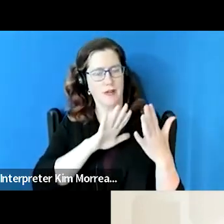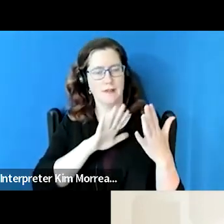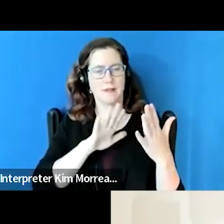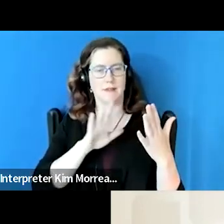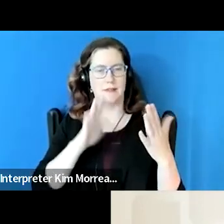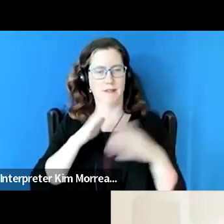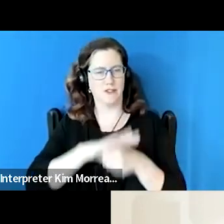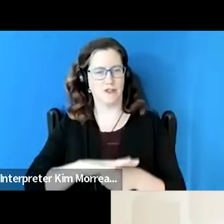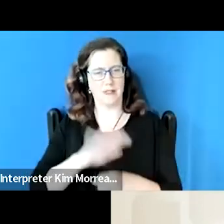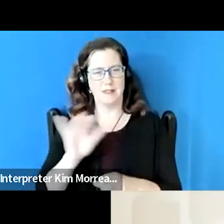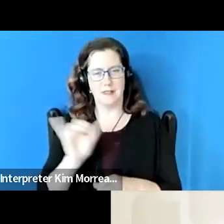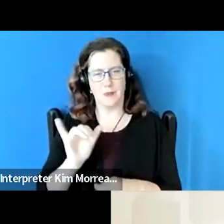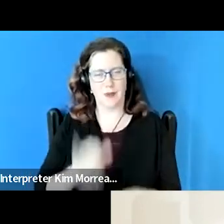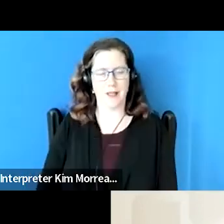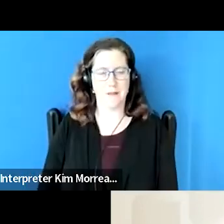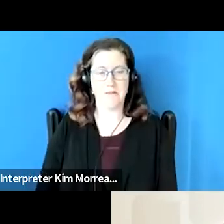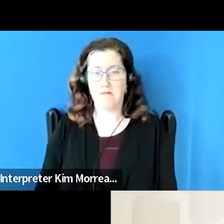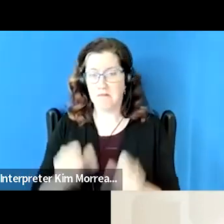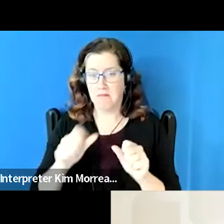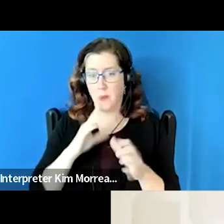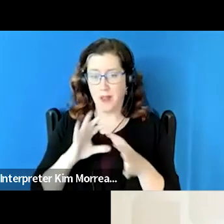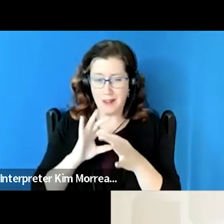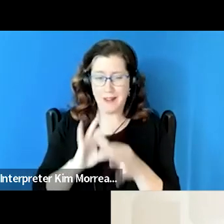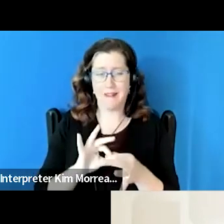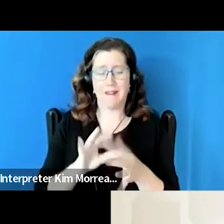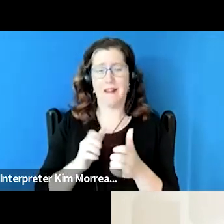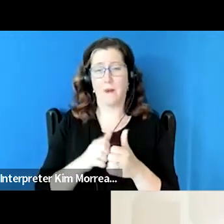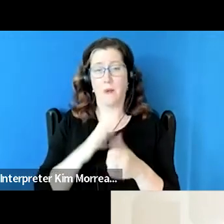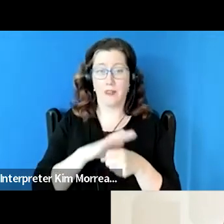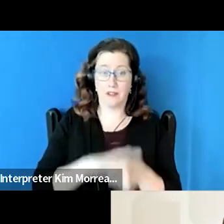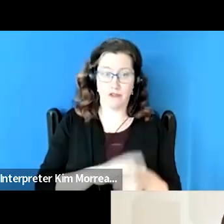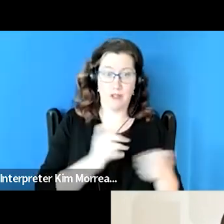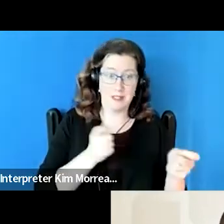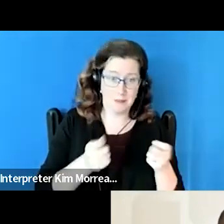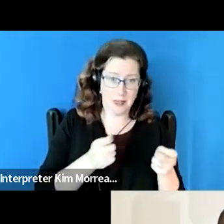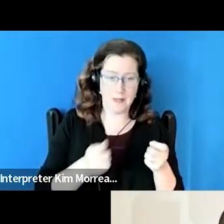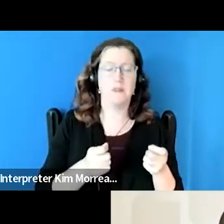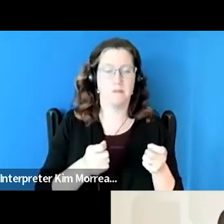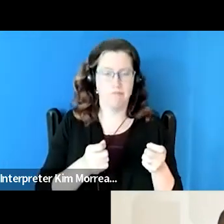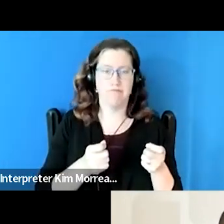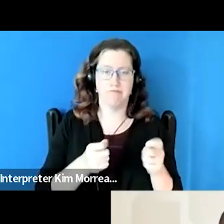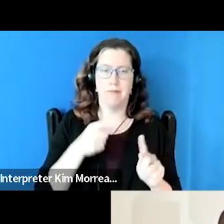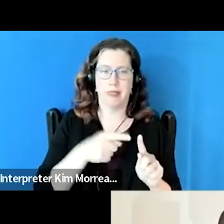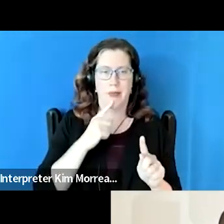So we can connect it also to stress management. I think that would be wonderful.